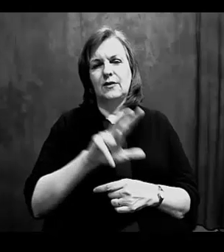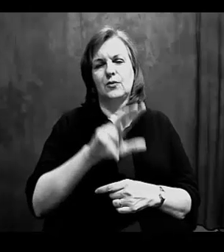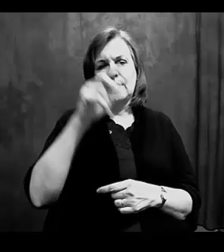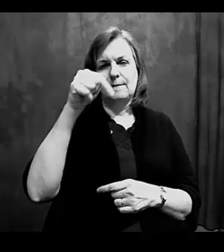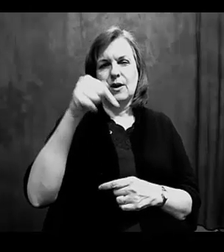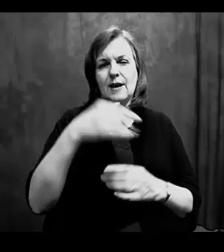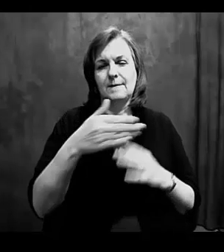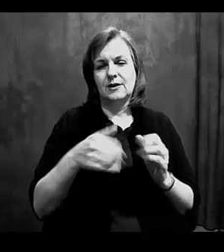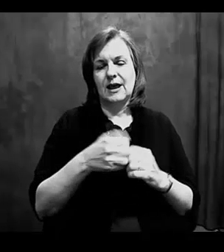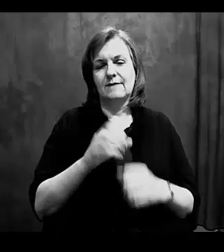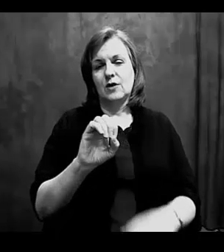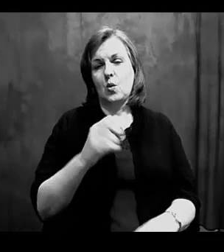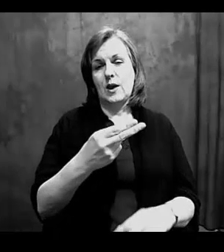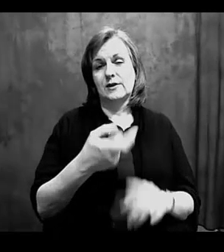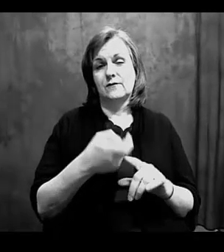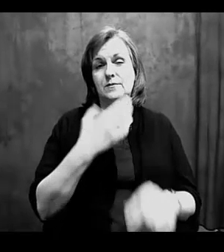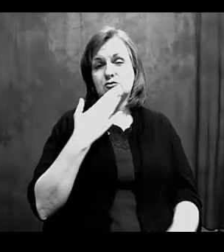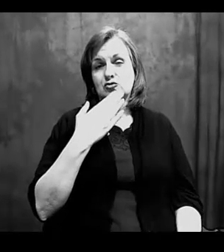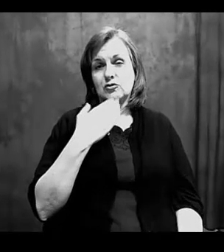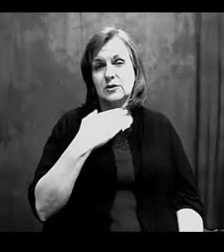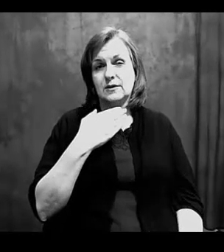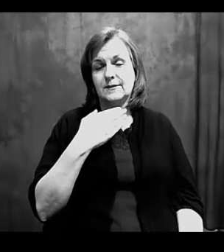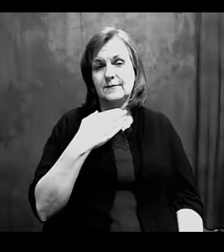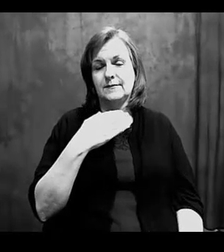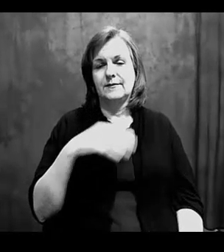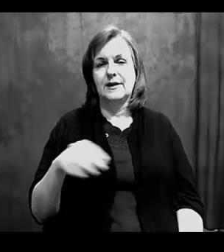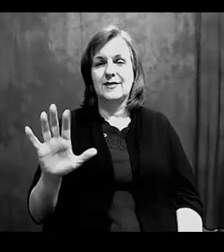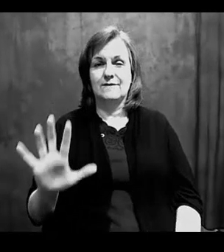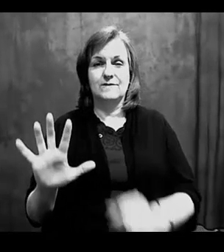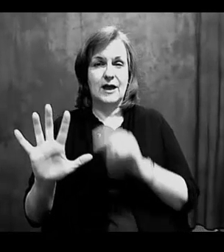3' end we've got the OH from the sugar